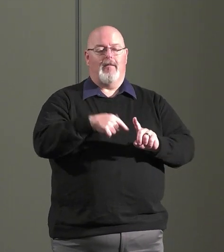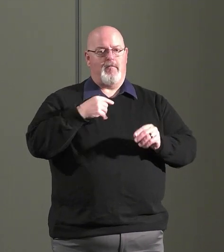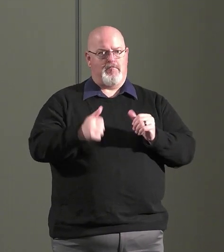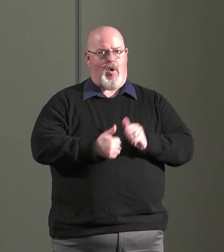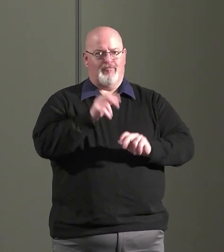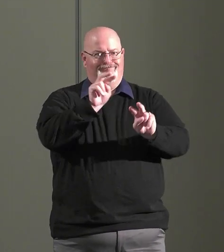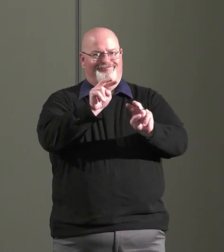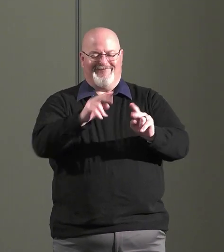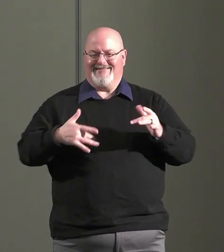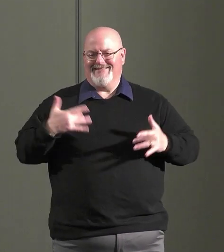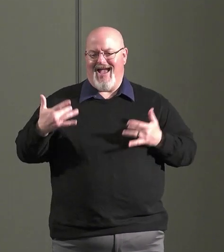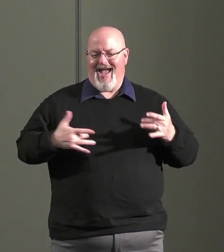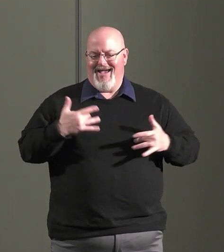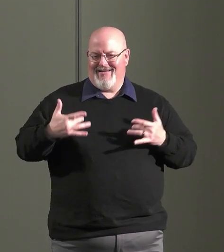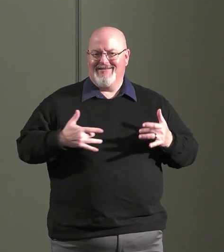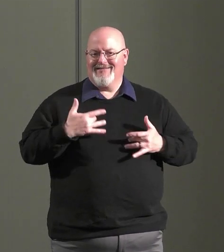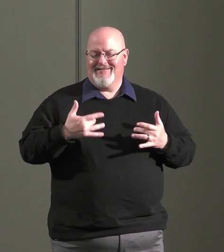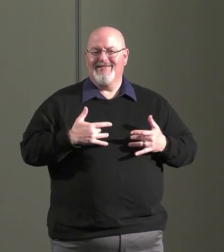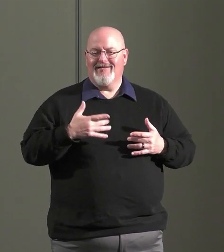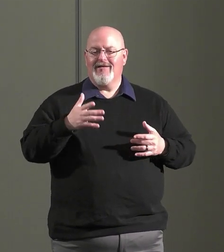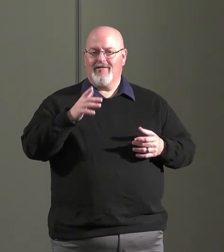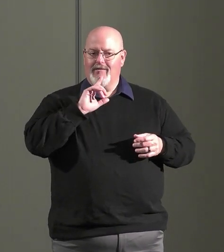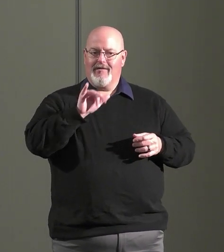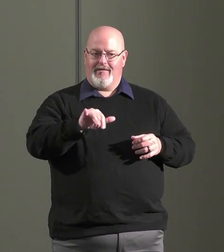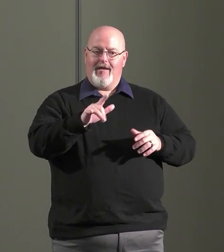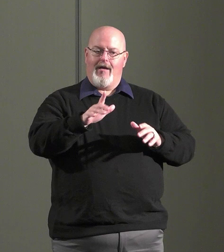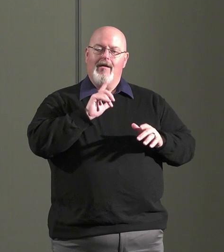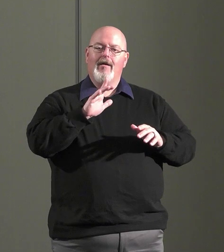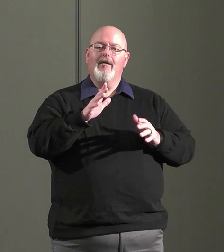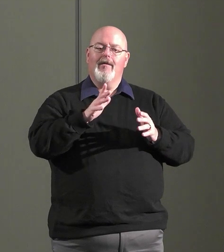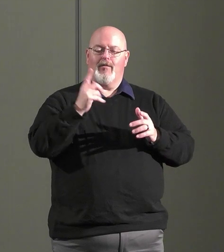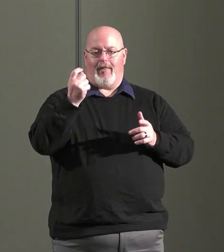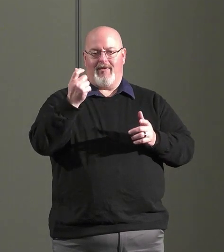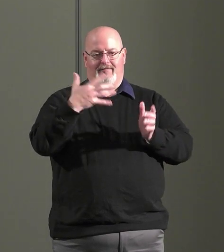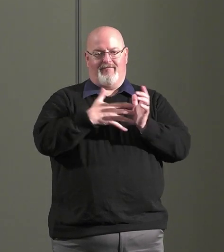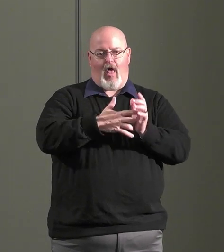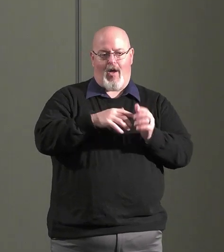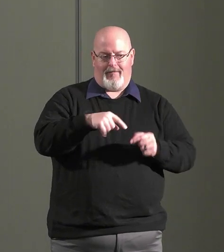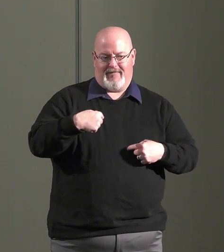about. Which I think probably says something about a fundamental flaw in me. The automated